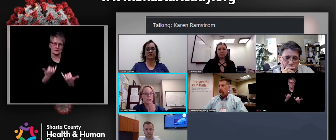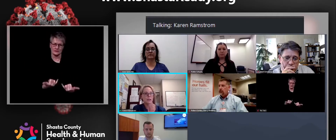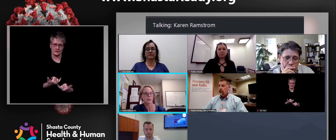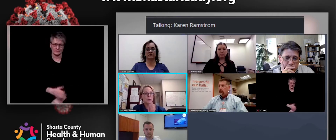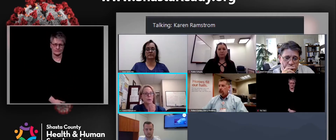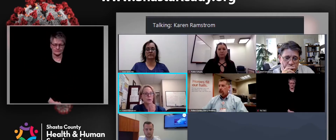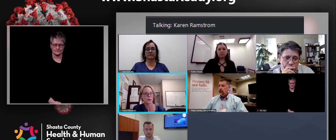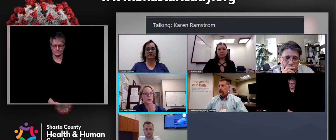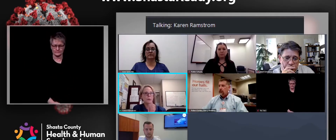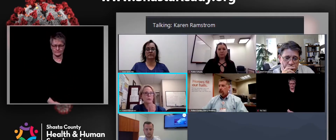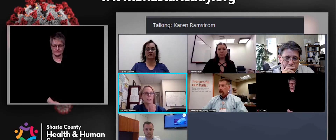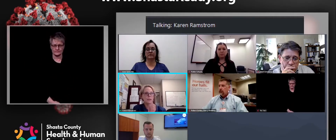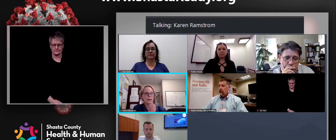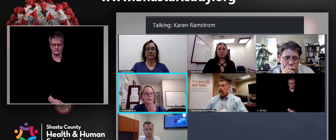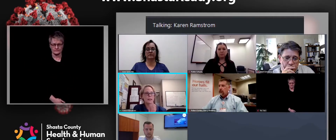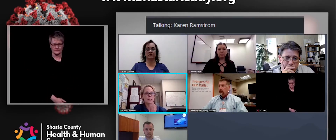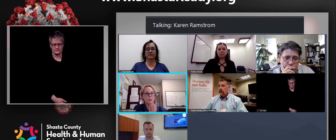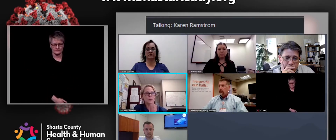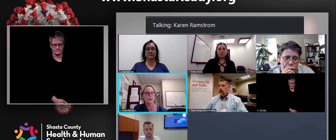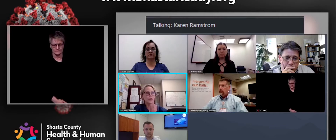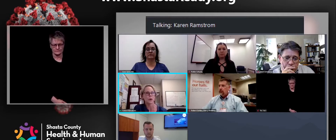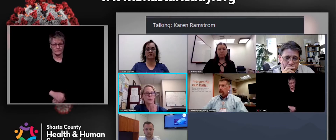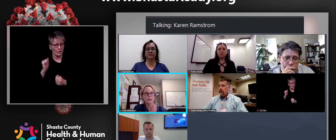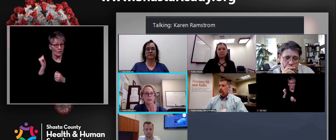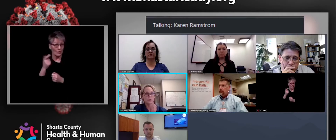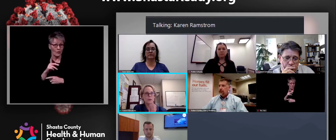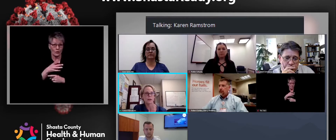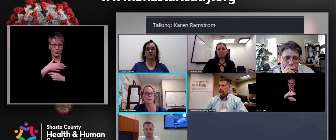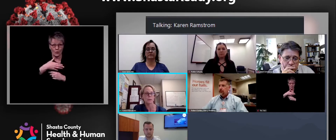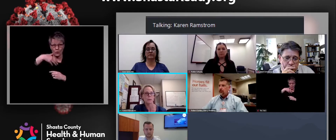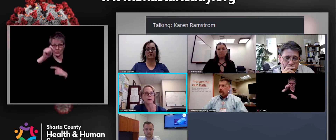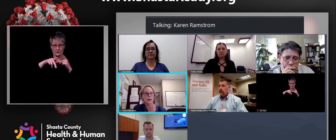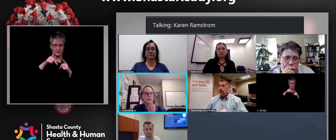of all eligible groups are able to get vaccinated as well. You go with your eligible family